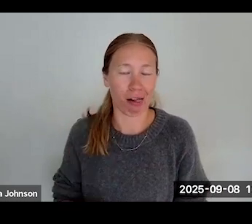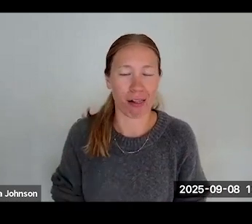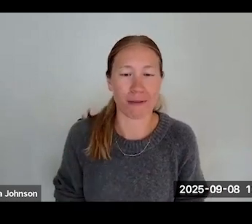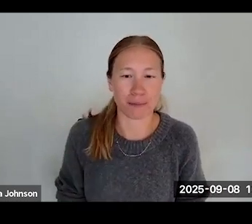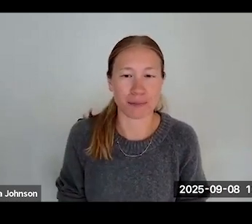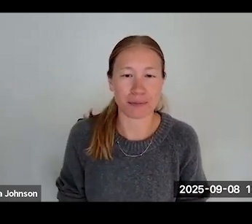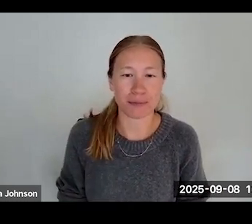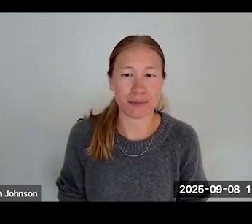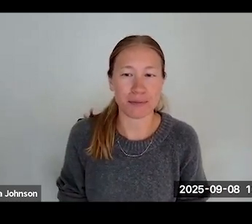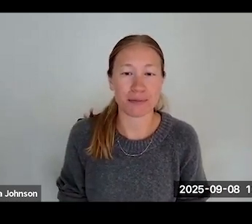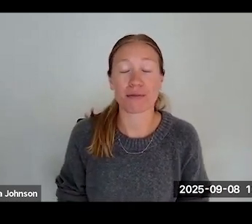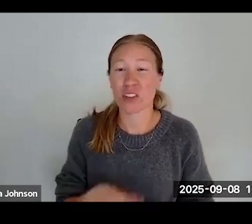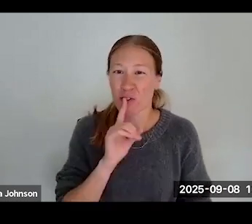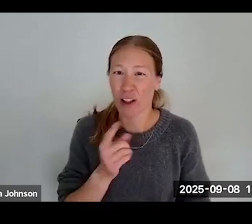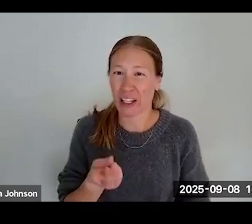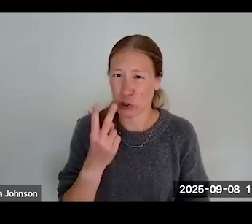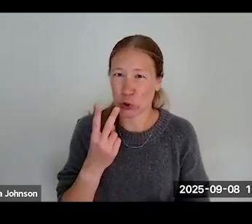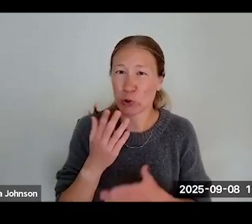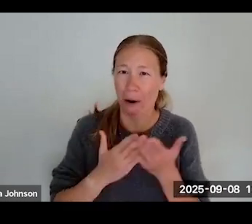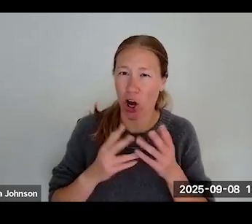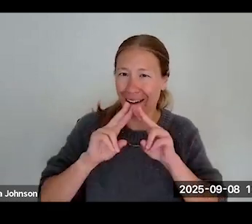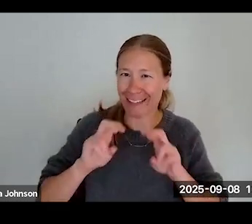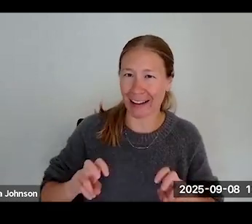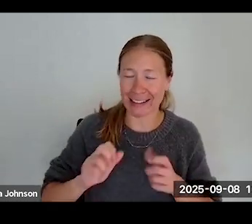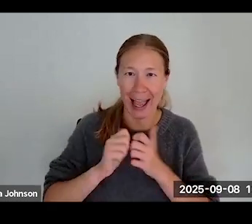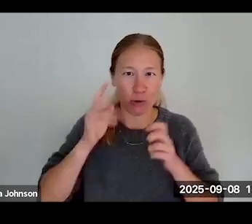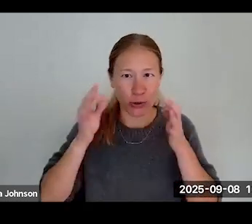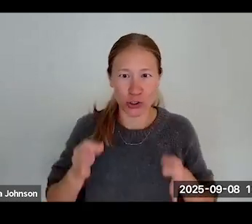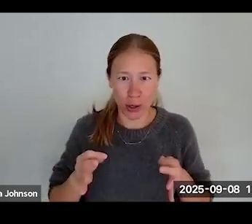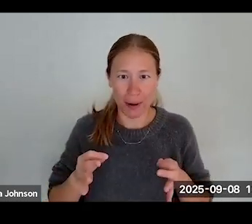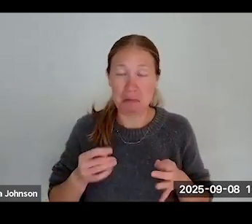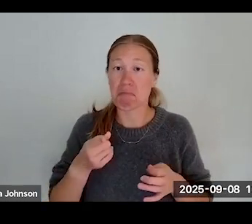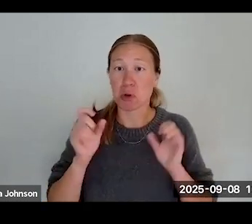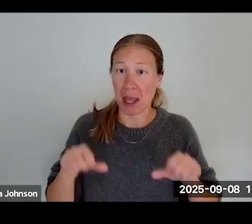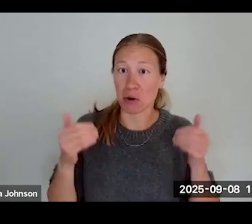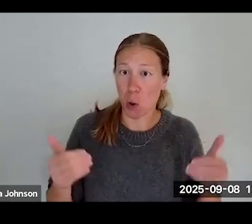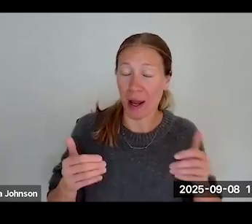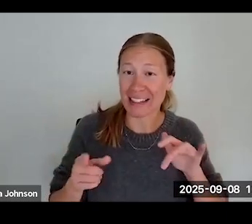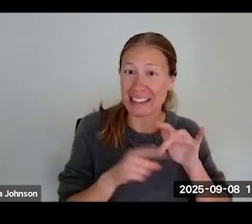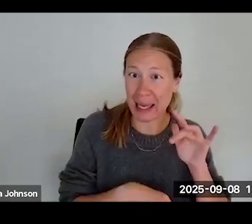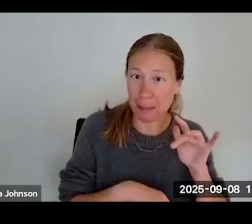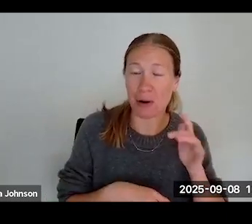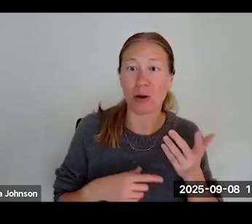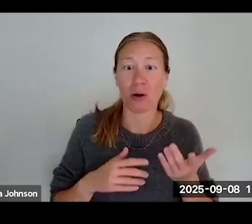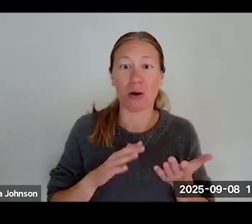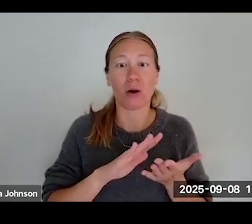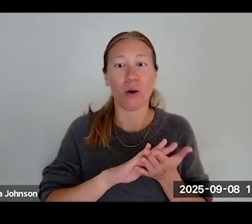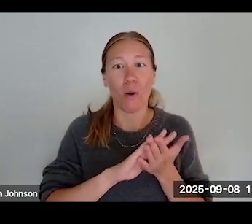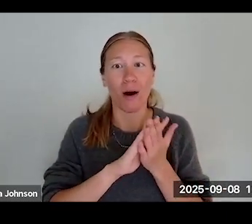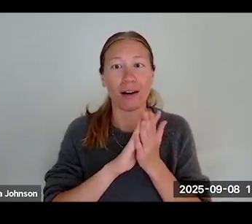And essentially there's a two stage analysis here for determining whether or not we can skip making a pre-existing conventional electronic document accessible.